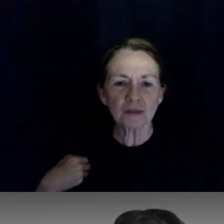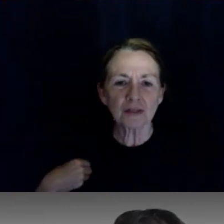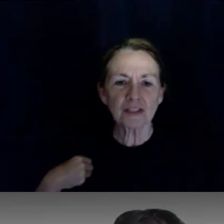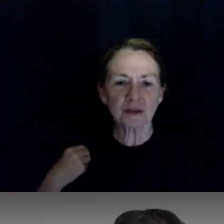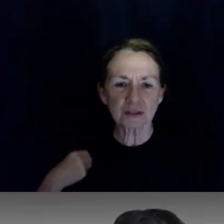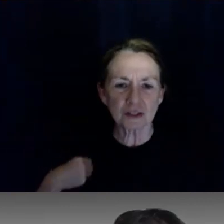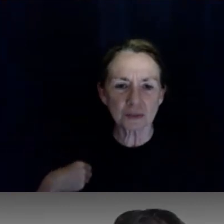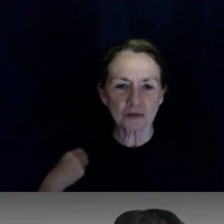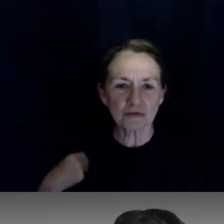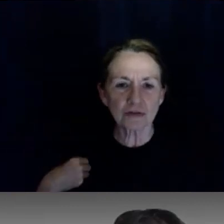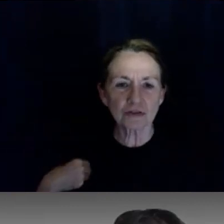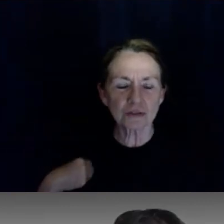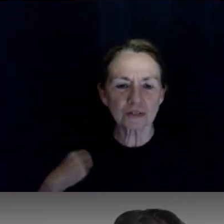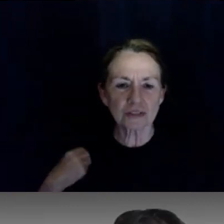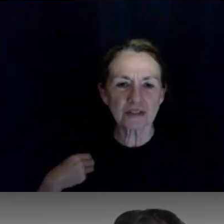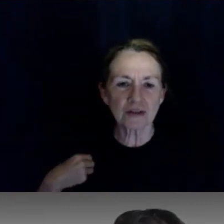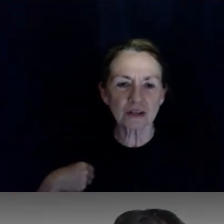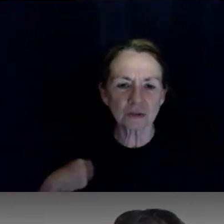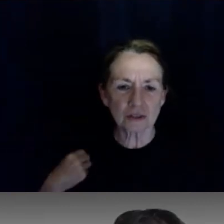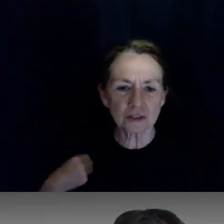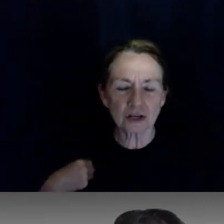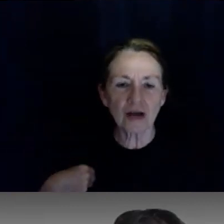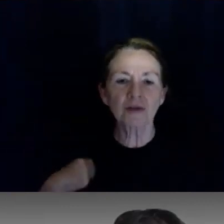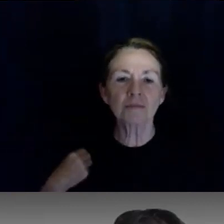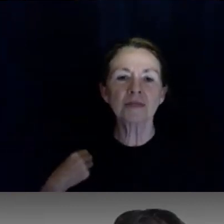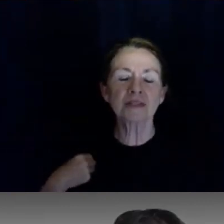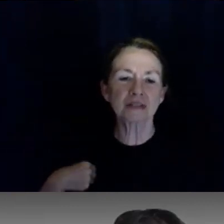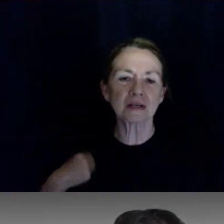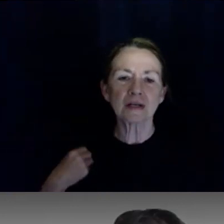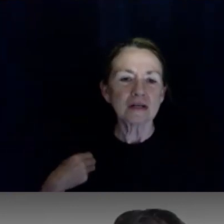AND THEN -- HANG ON. I JUST HAVE TO CLARIFY.